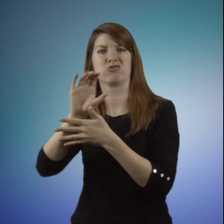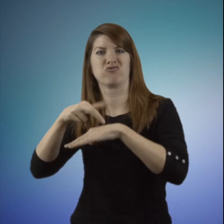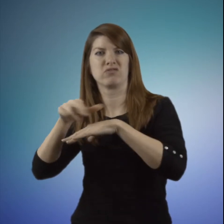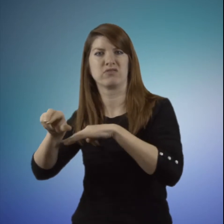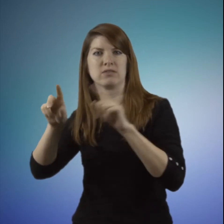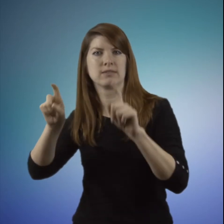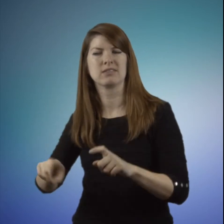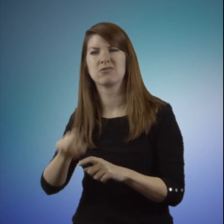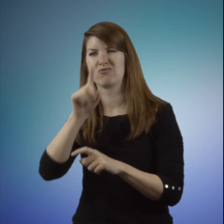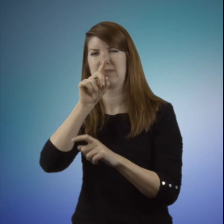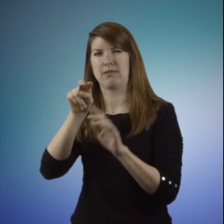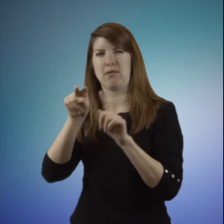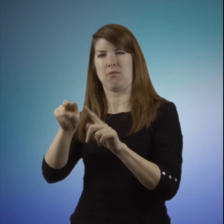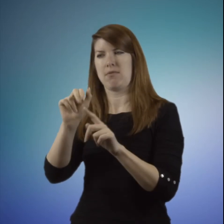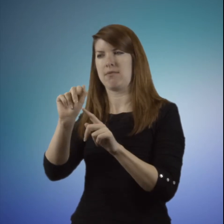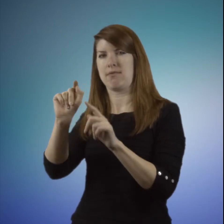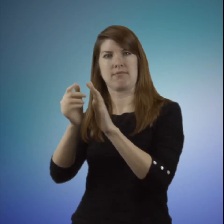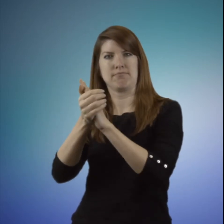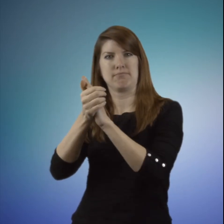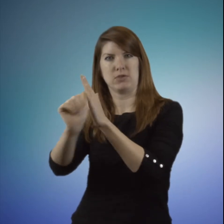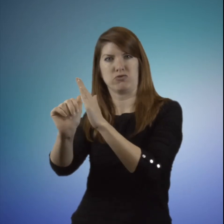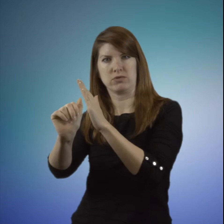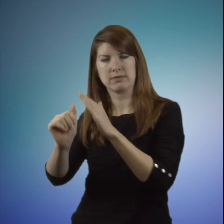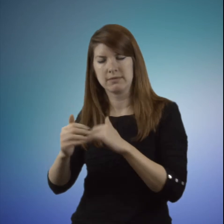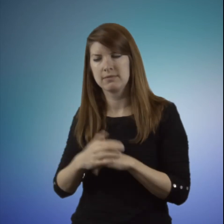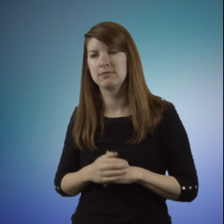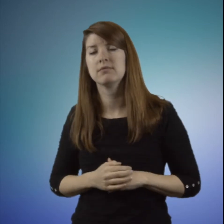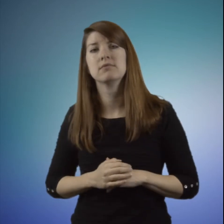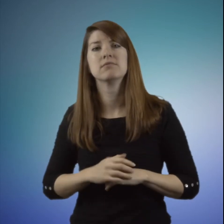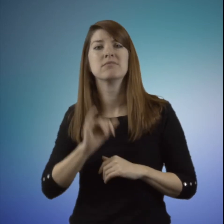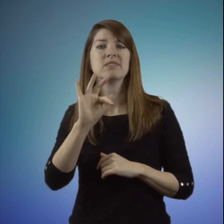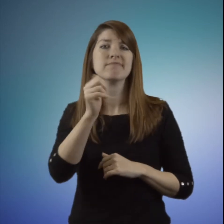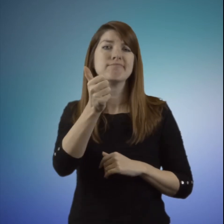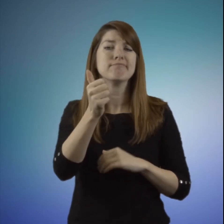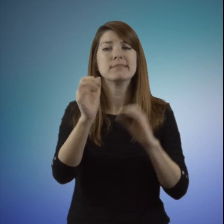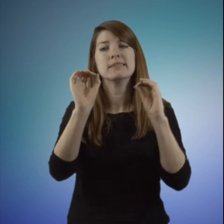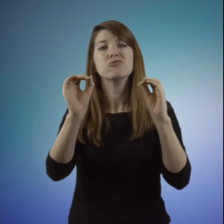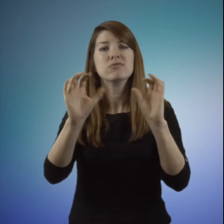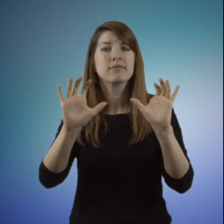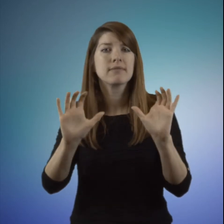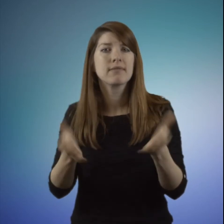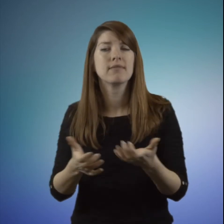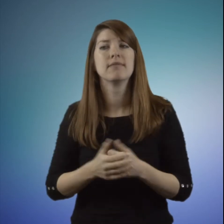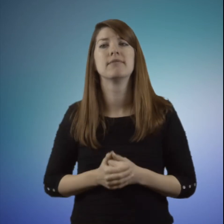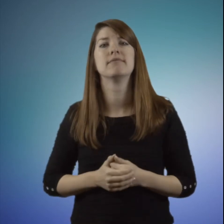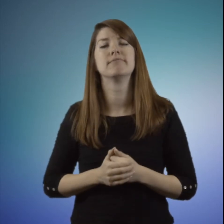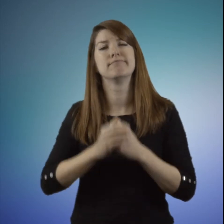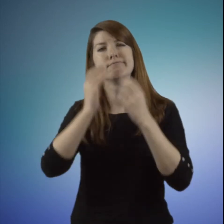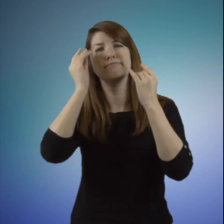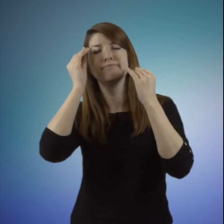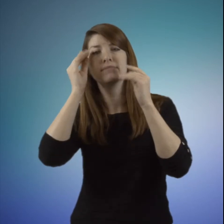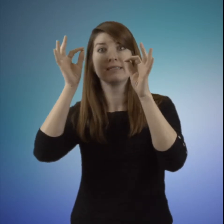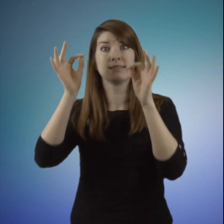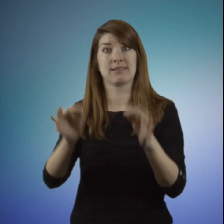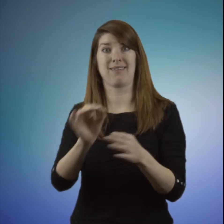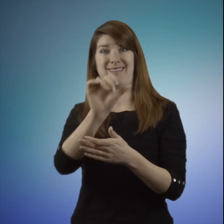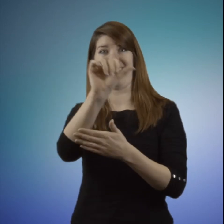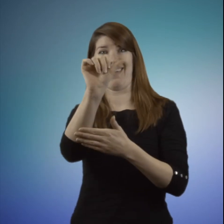So, if you're teaching a class and you decide that the A range on a test is 90% to 100%